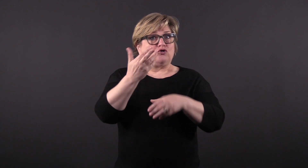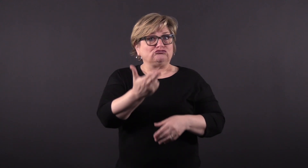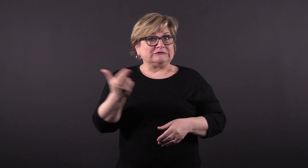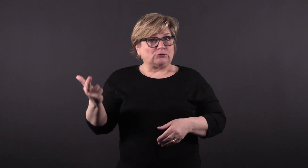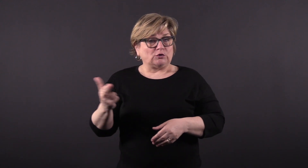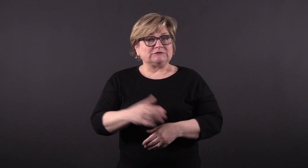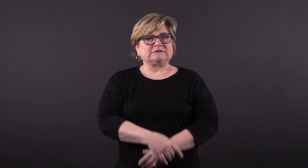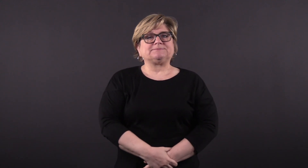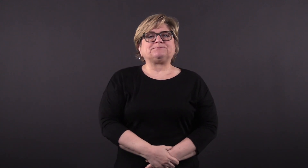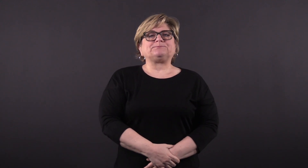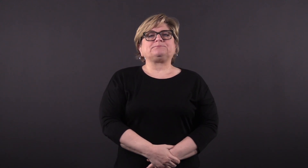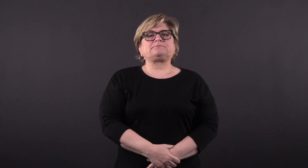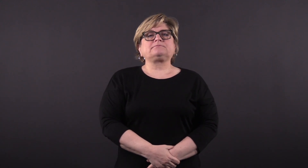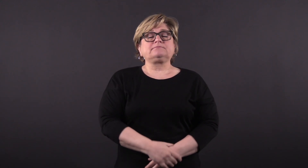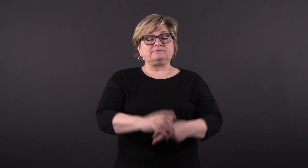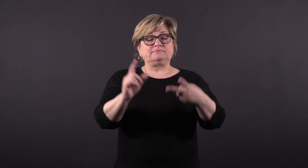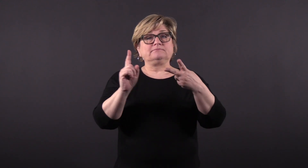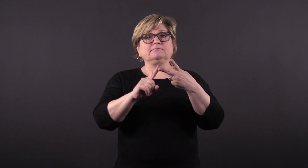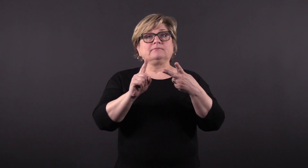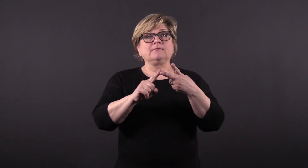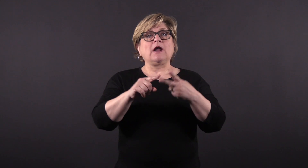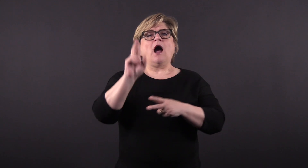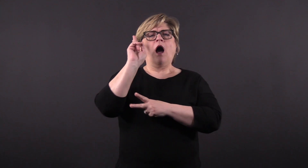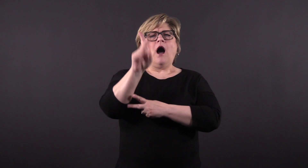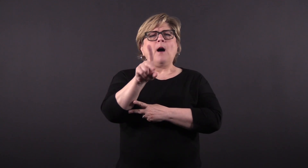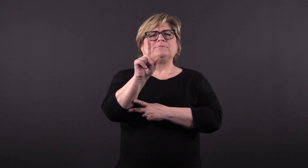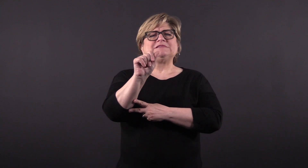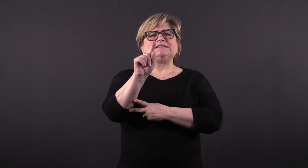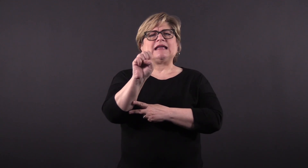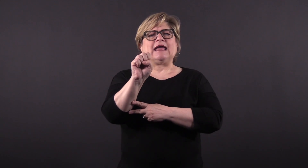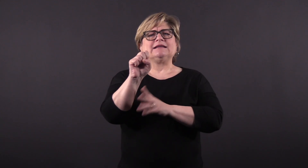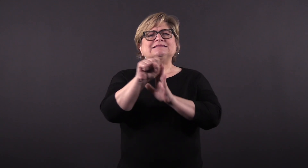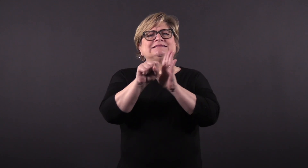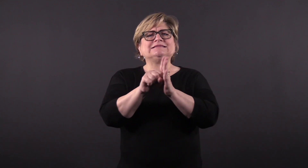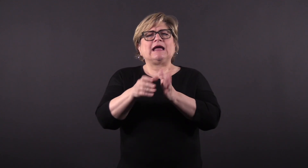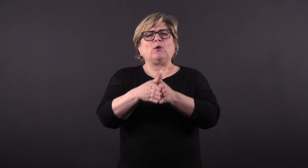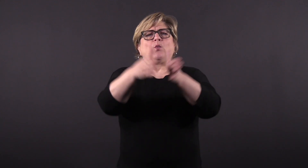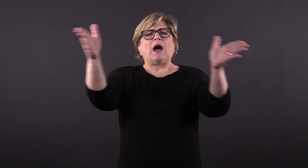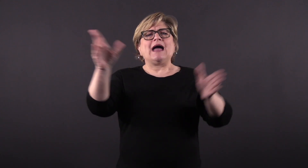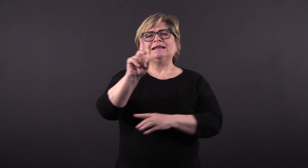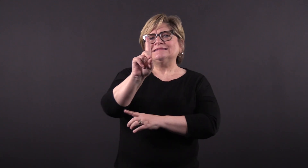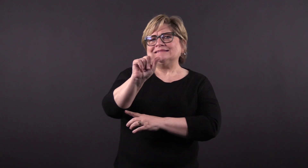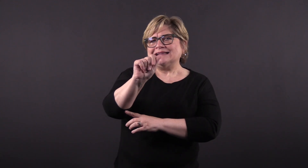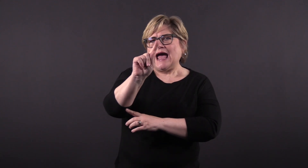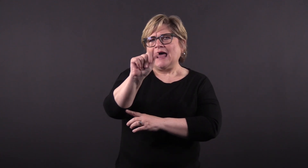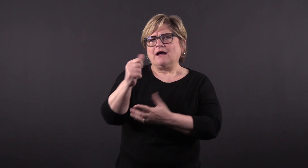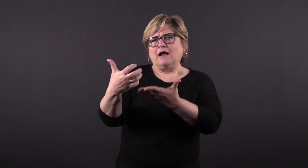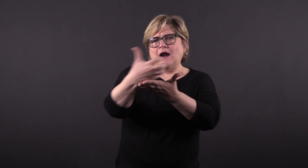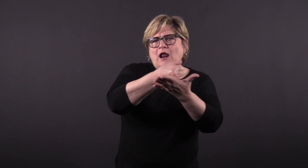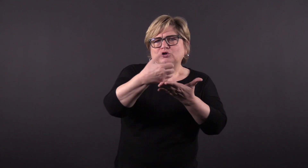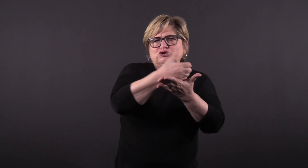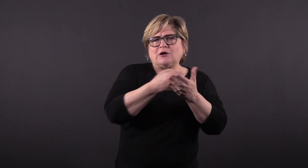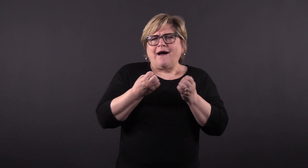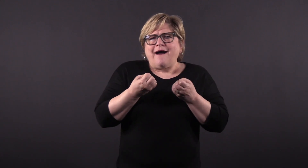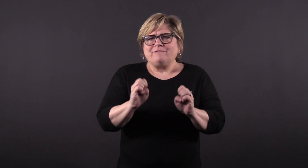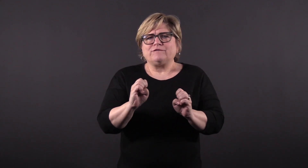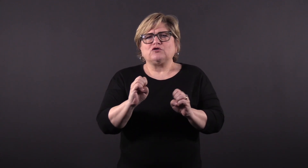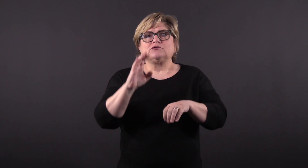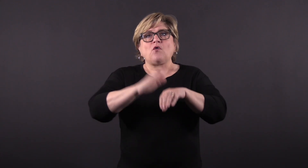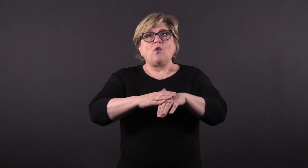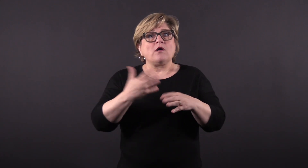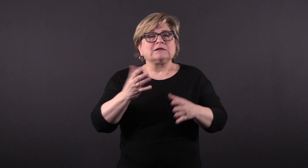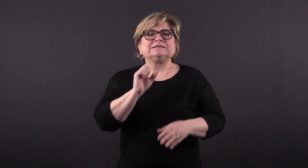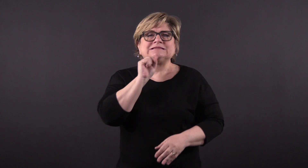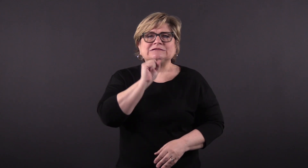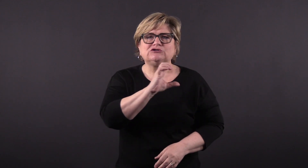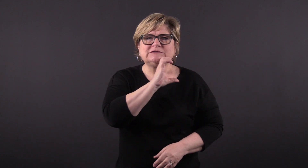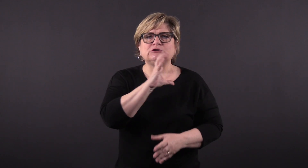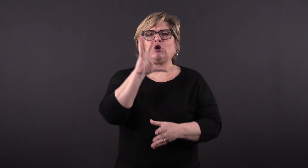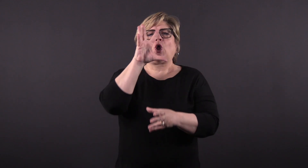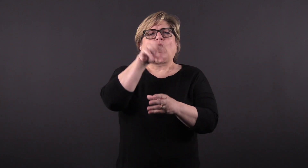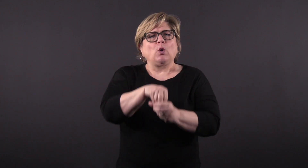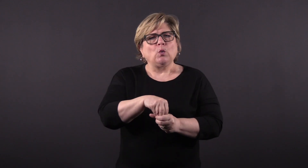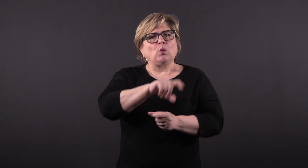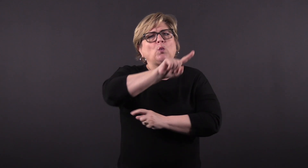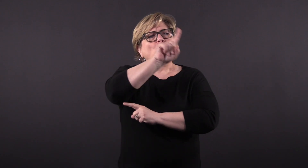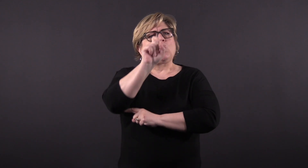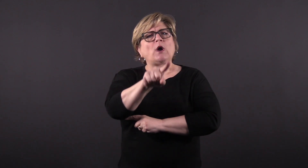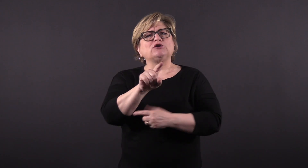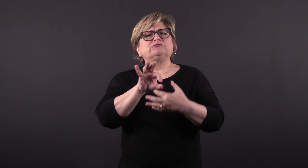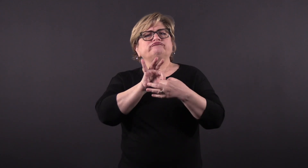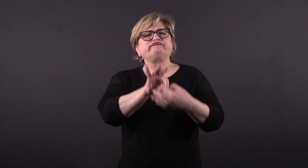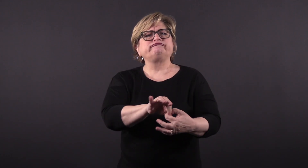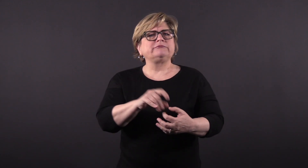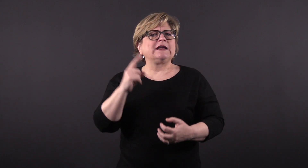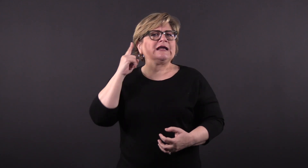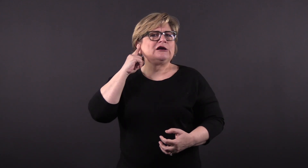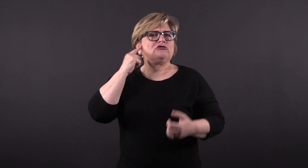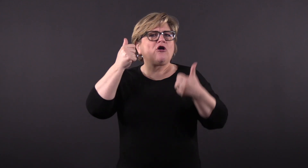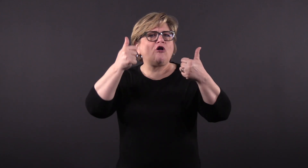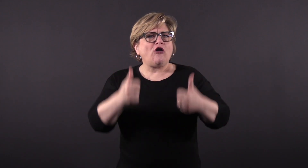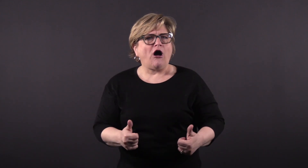Update statewide data collection efforts on seniors to include questions on hearing